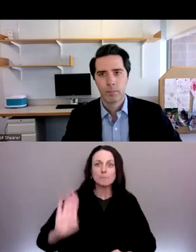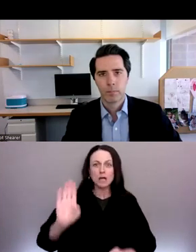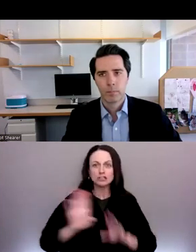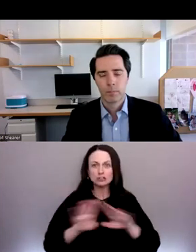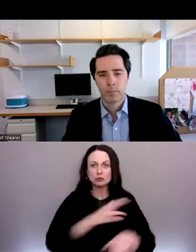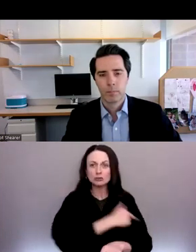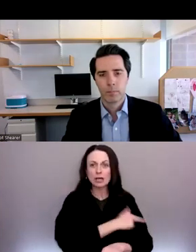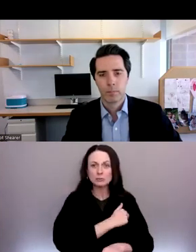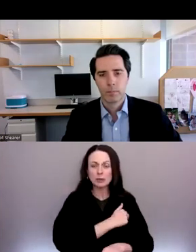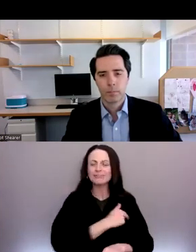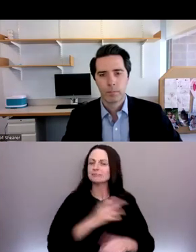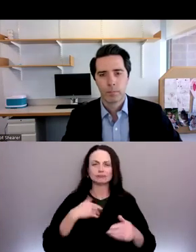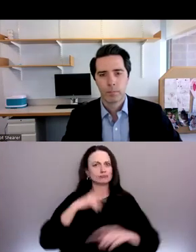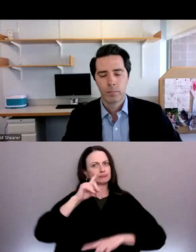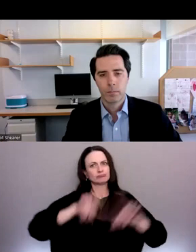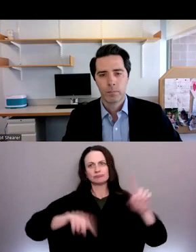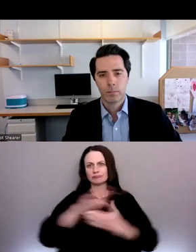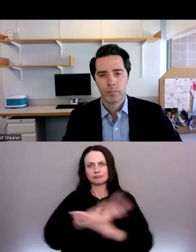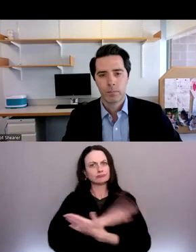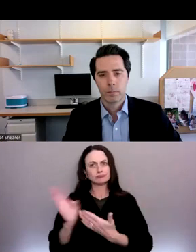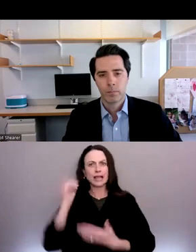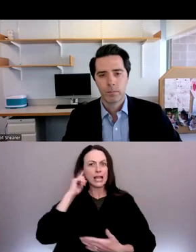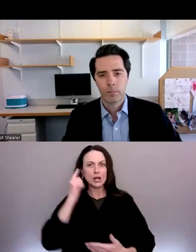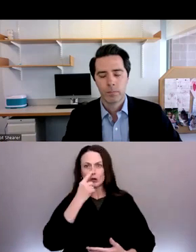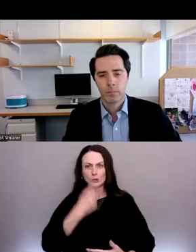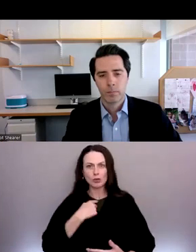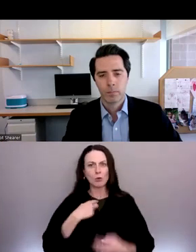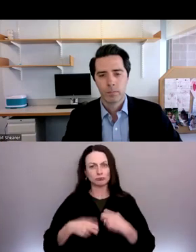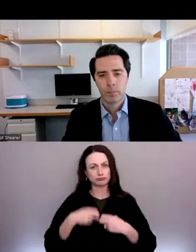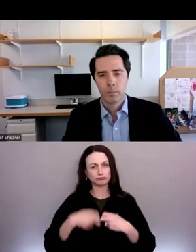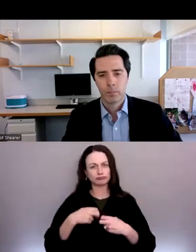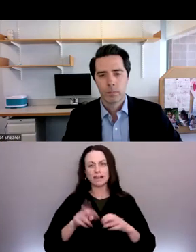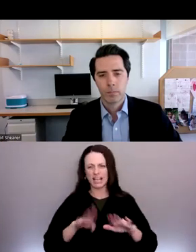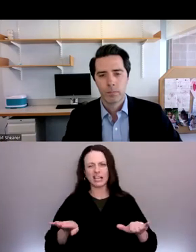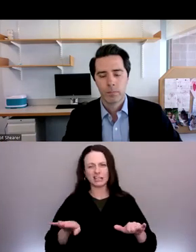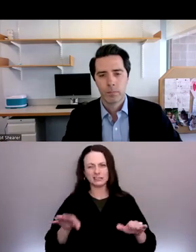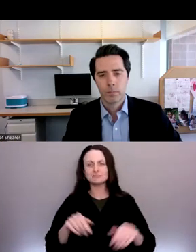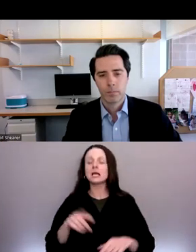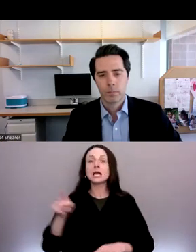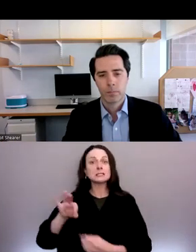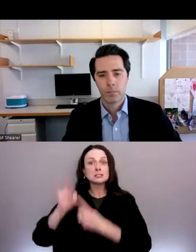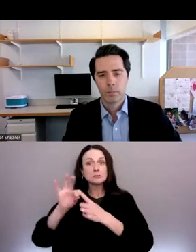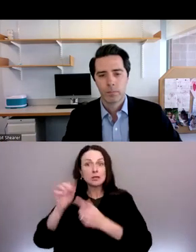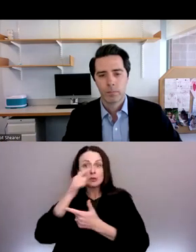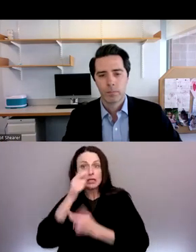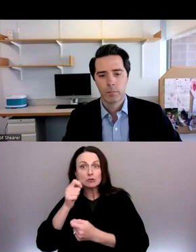children with a wide range of ear nose and throat disorders he has a special